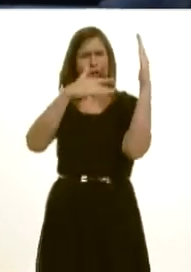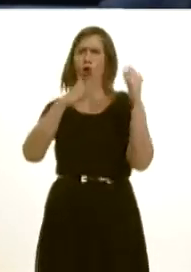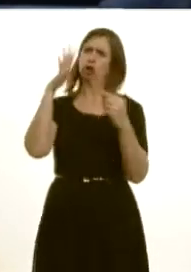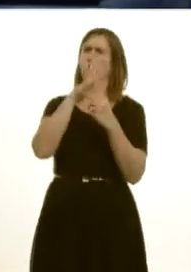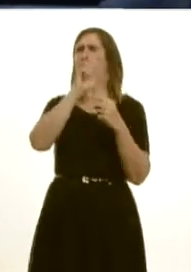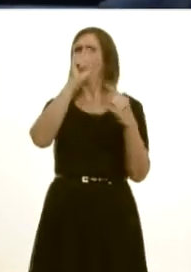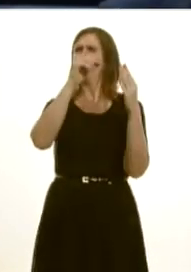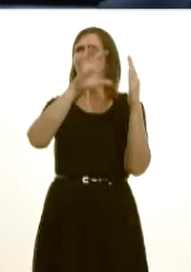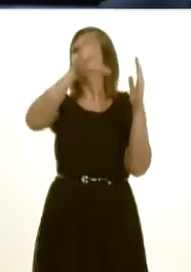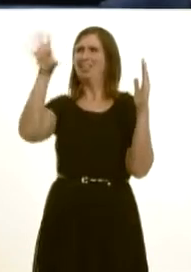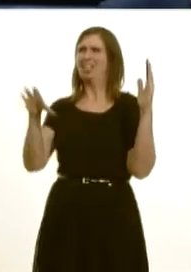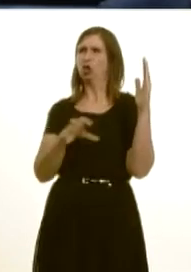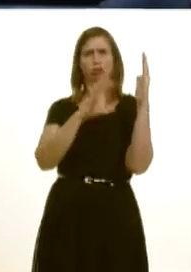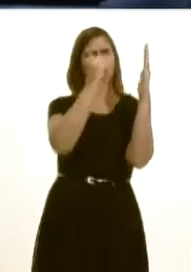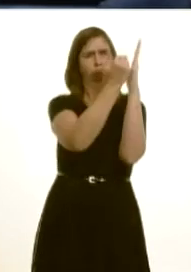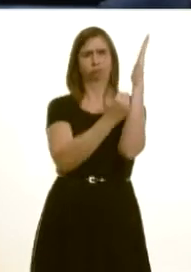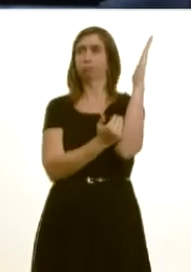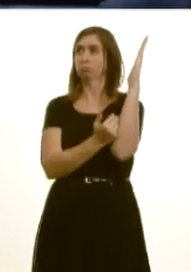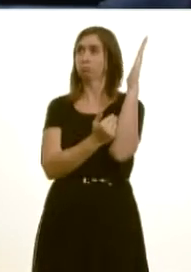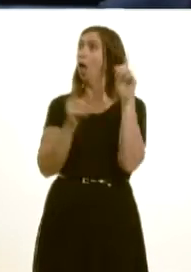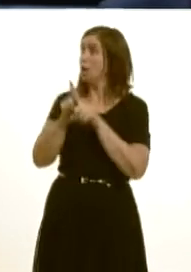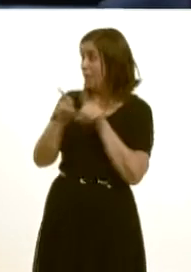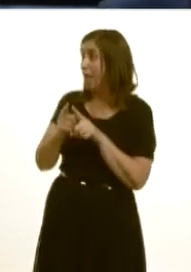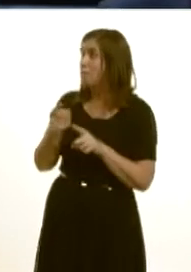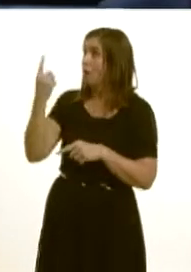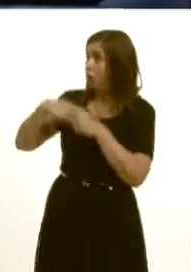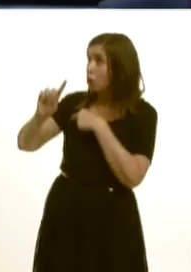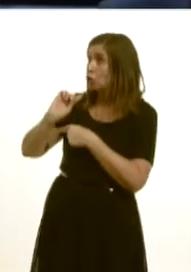Kirsty Williams: You said exactly the same last year when I asked you to commit yourself